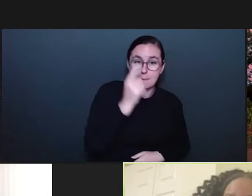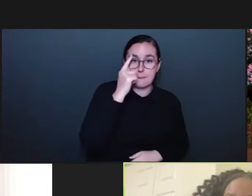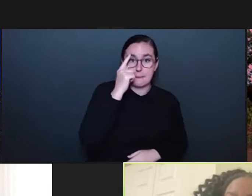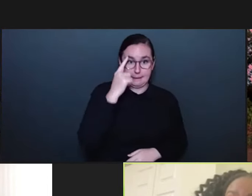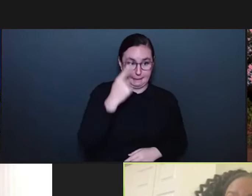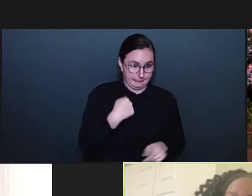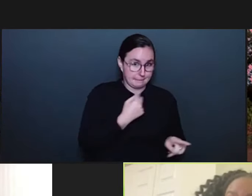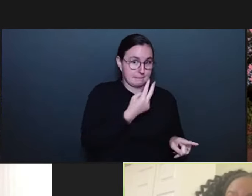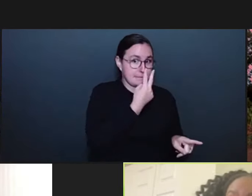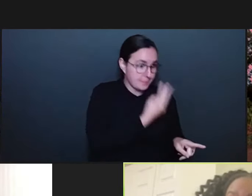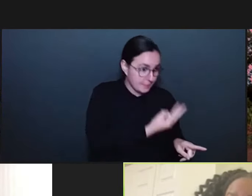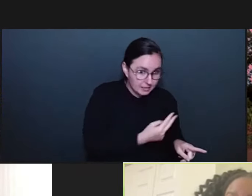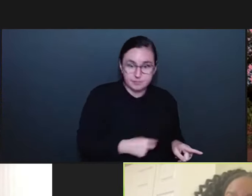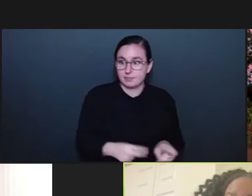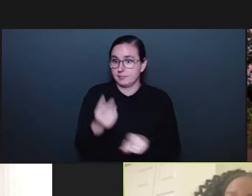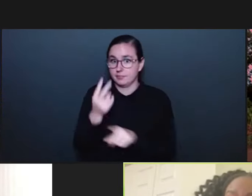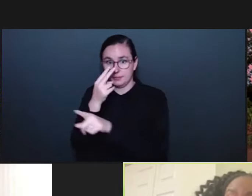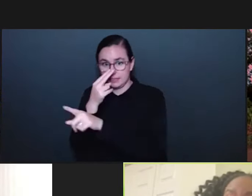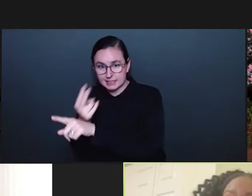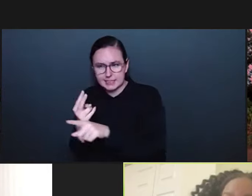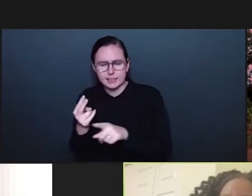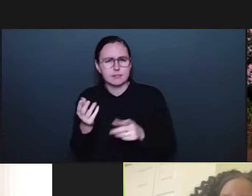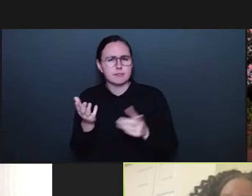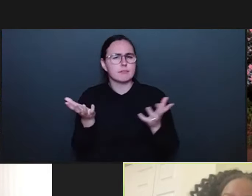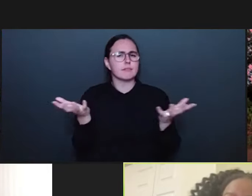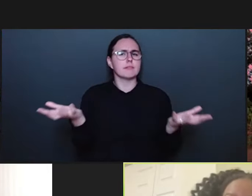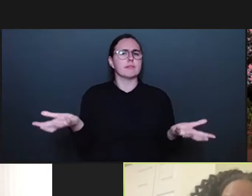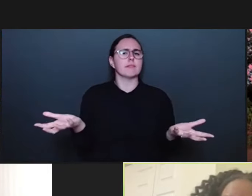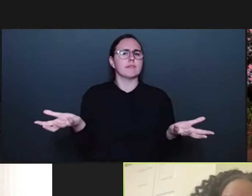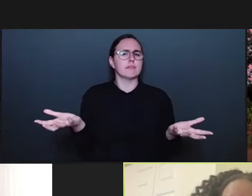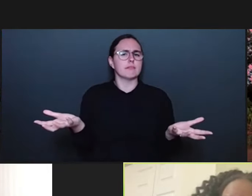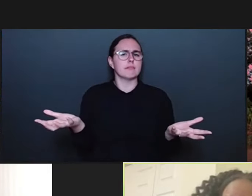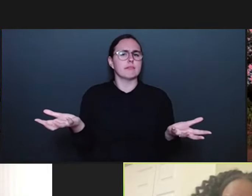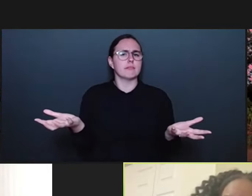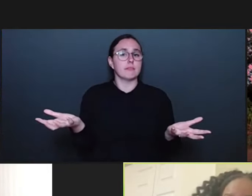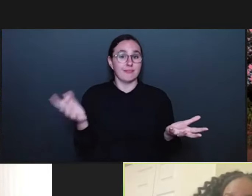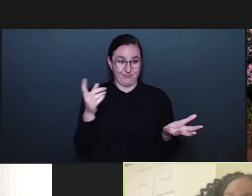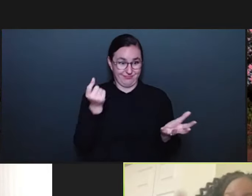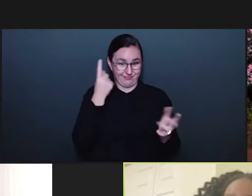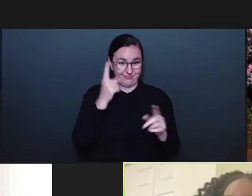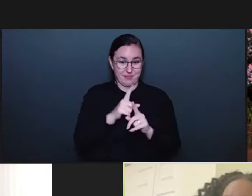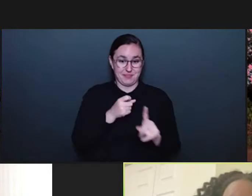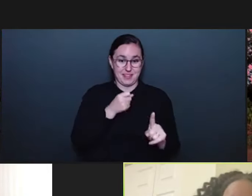impacts keep occurring all the time, the same people that were resilient at one point go under